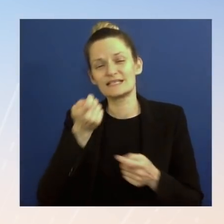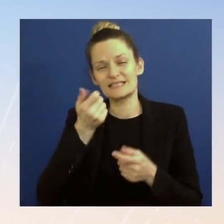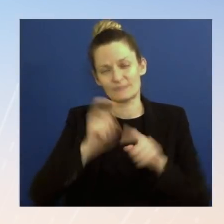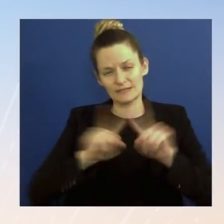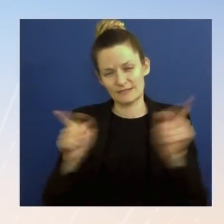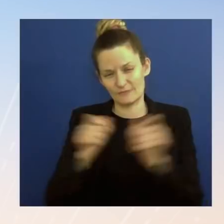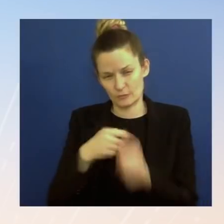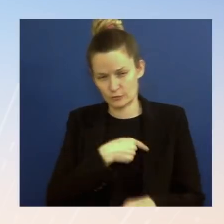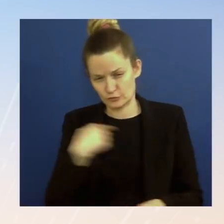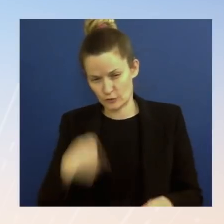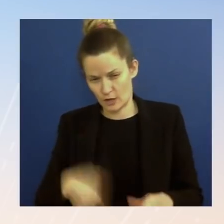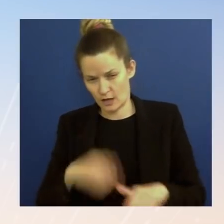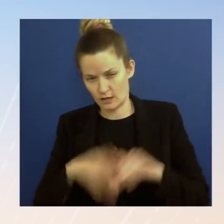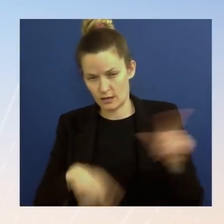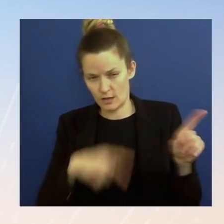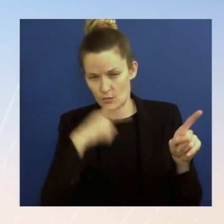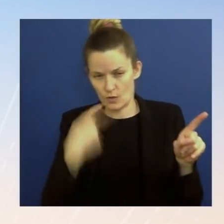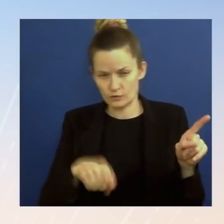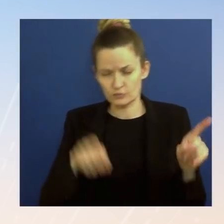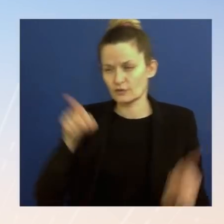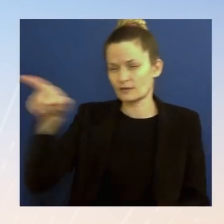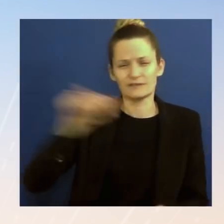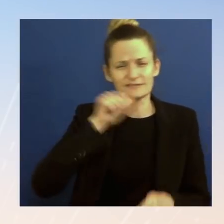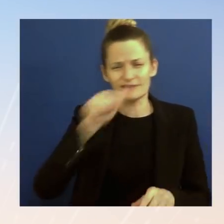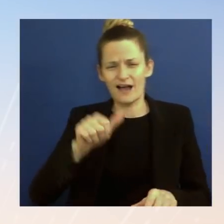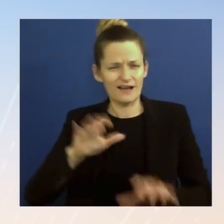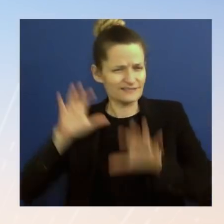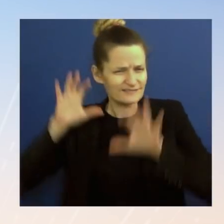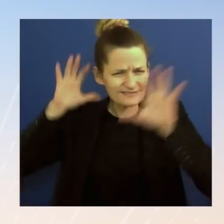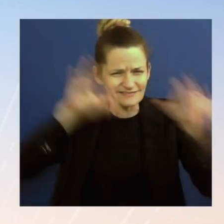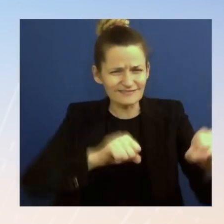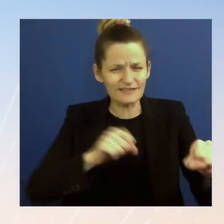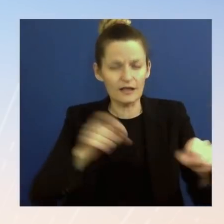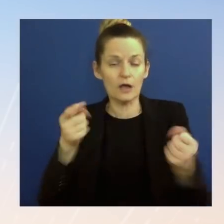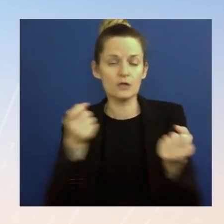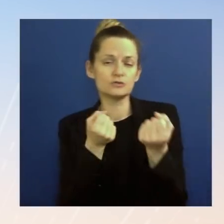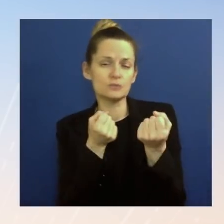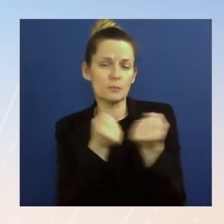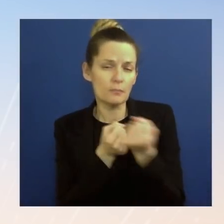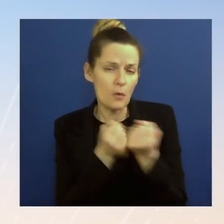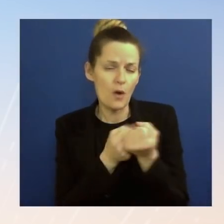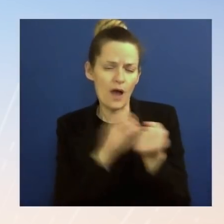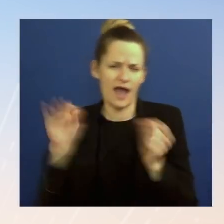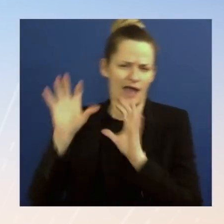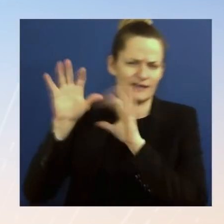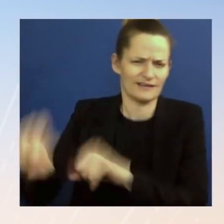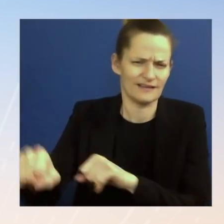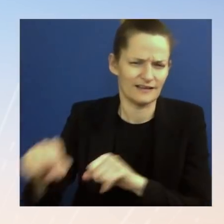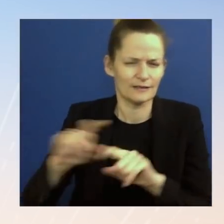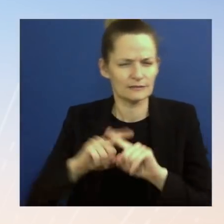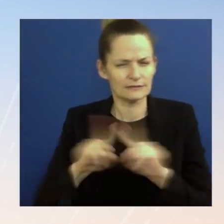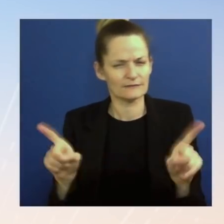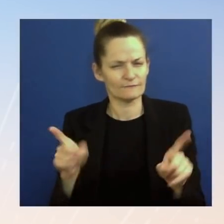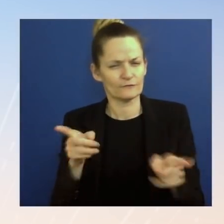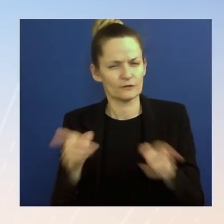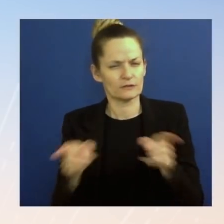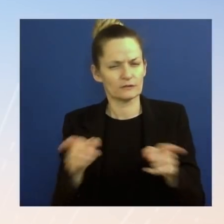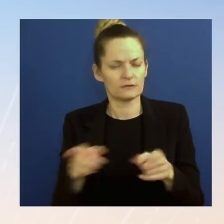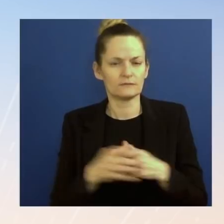The Press: Well, sort of. Just to follow up, I mean -- right, no ground troops in Ukraine, but also, there have been other things, such as not enforcing a no-fly zone